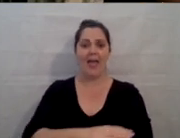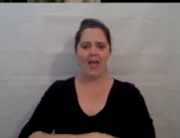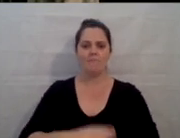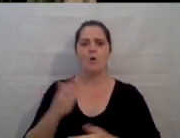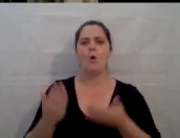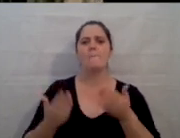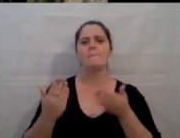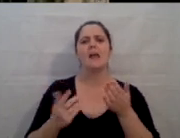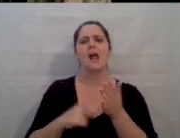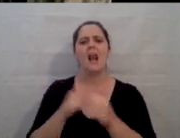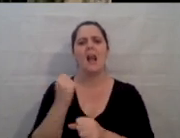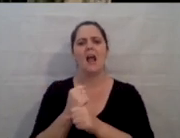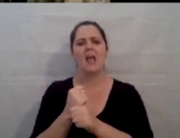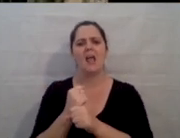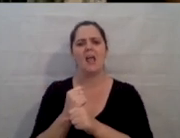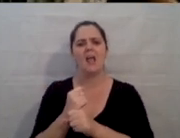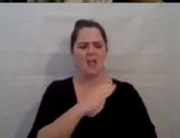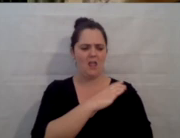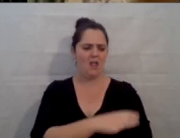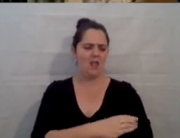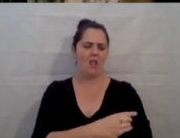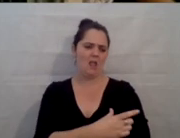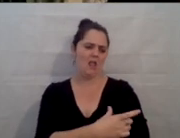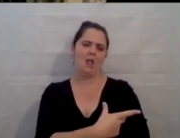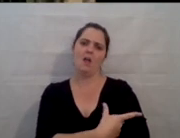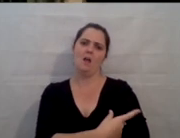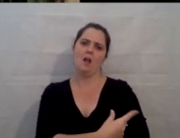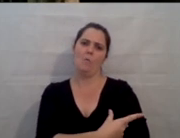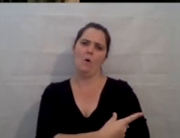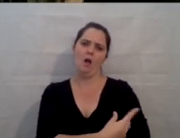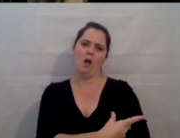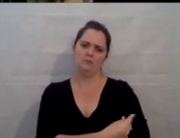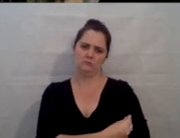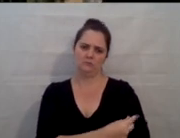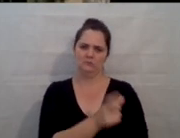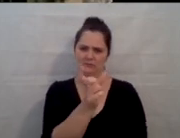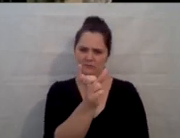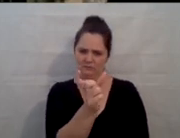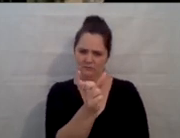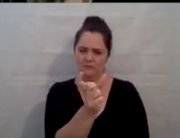to the leg – how wide is the arm versus the width of that leg? Right, again, you can do